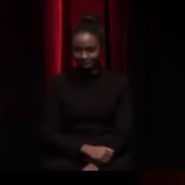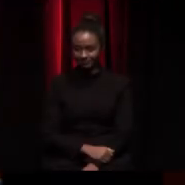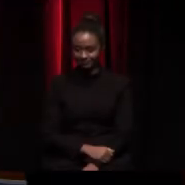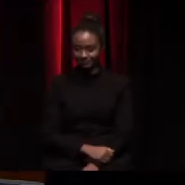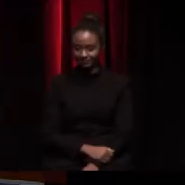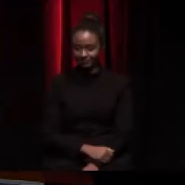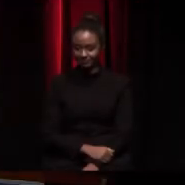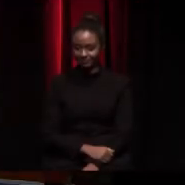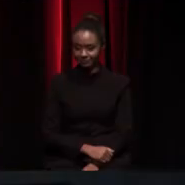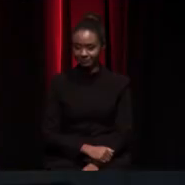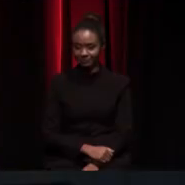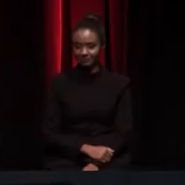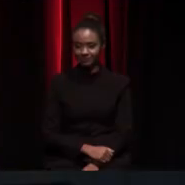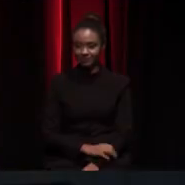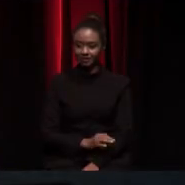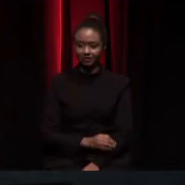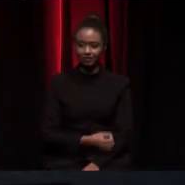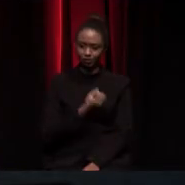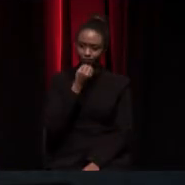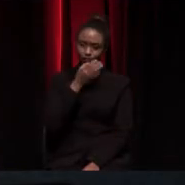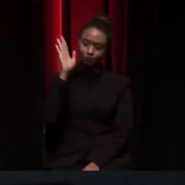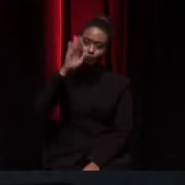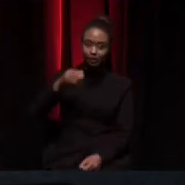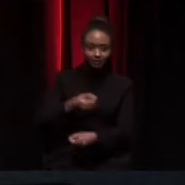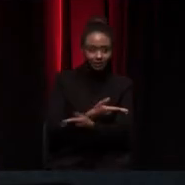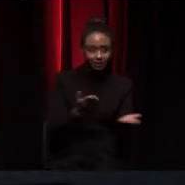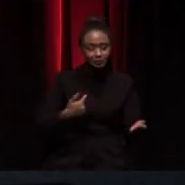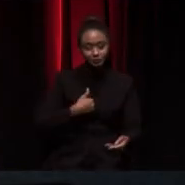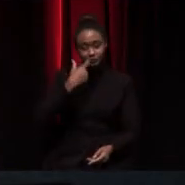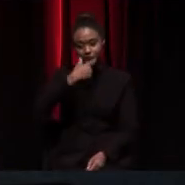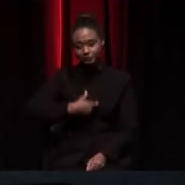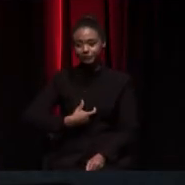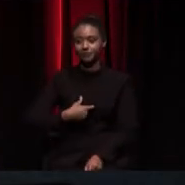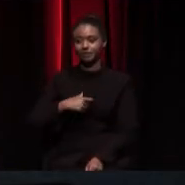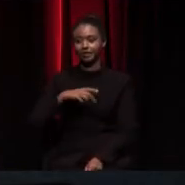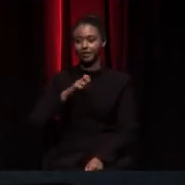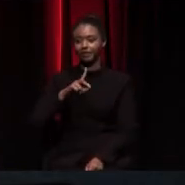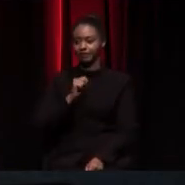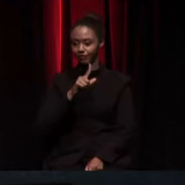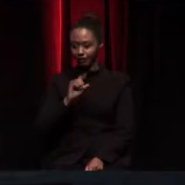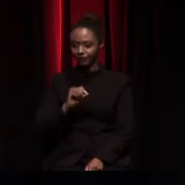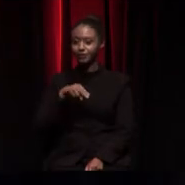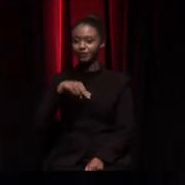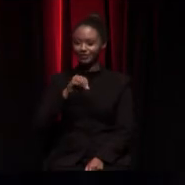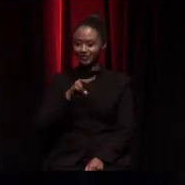WHO IS THE JOURNALISTS’ NEW BOSS? Good afternoon to you all. Let me introduce myself. THE RELATIONSHIP BETWEEN MARKETING, My name is Evaldo Novelini, JOURNALISM AND SPONSORED CONTENT I’m a journalist,